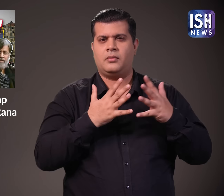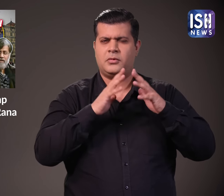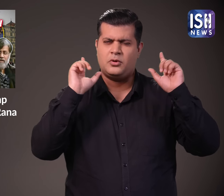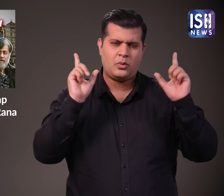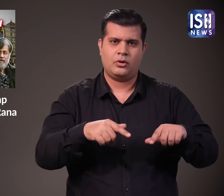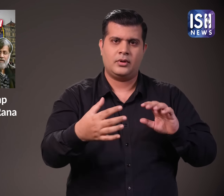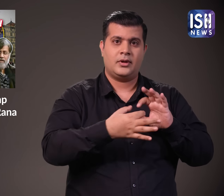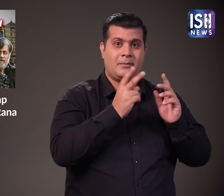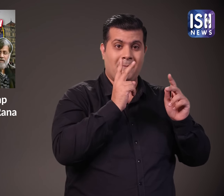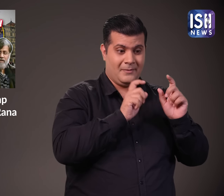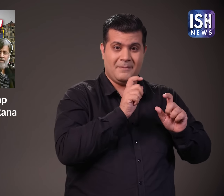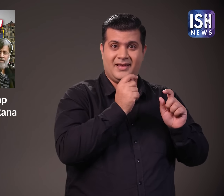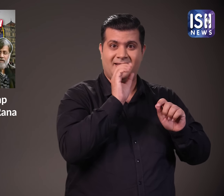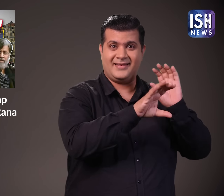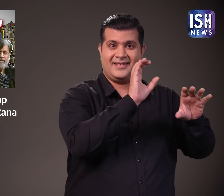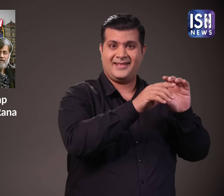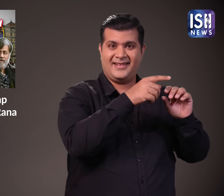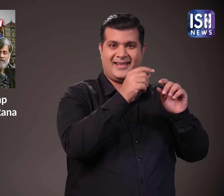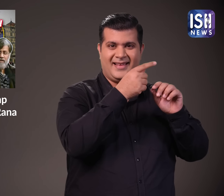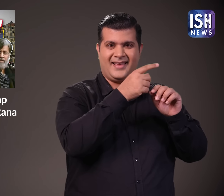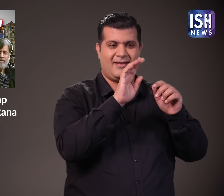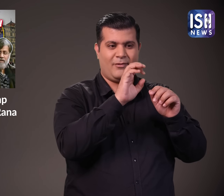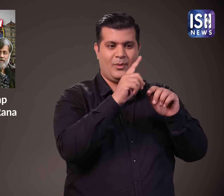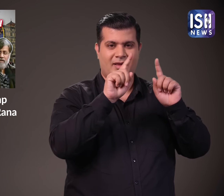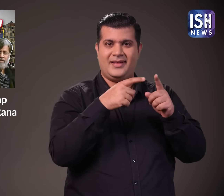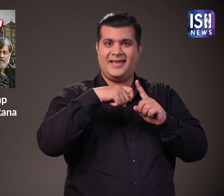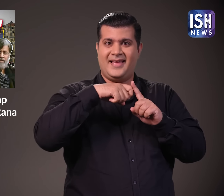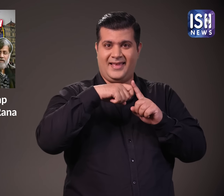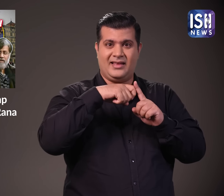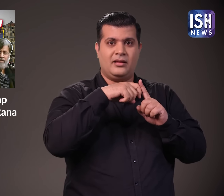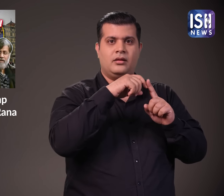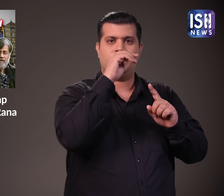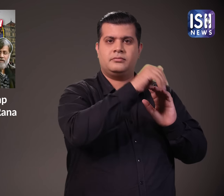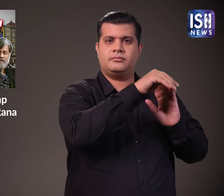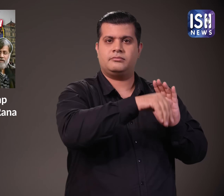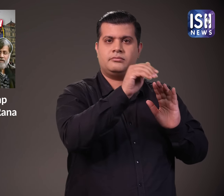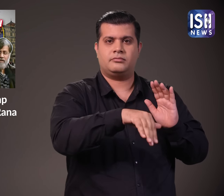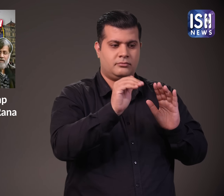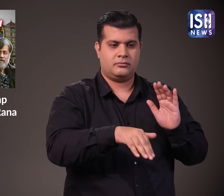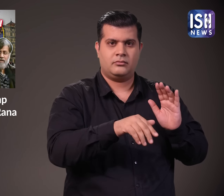US companies faced losses, which led to 401(K) investors also losing their money.